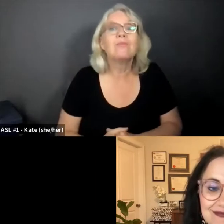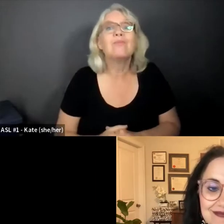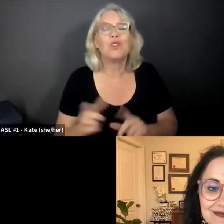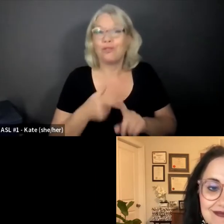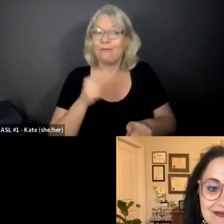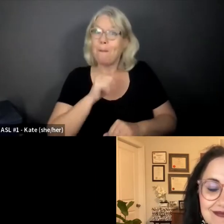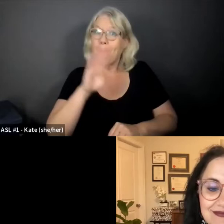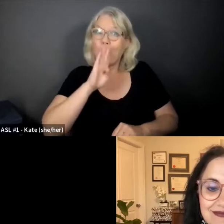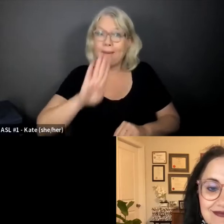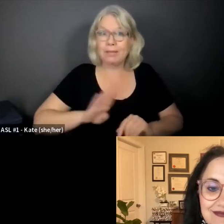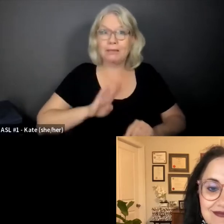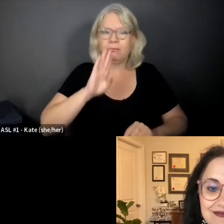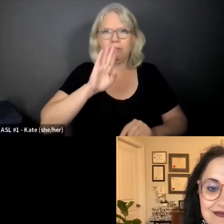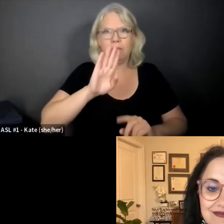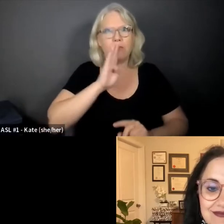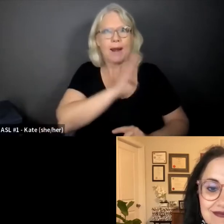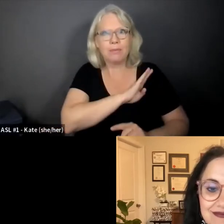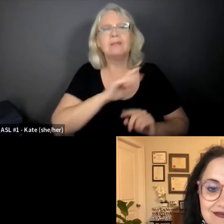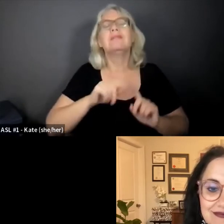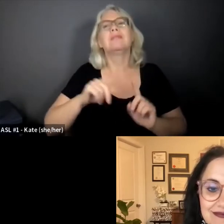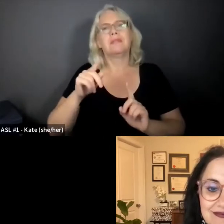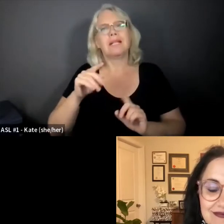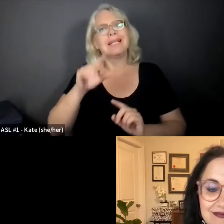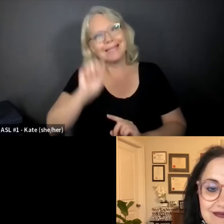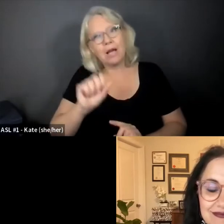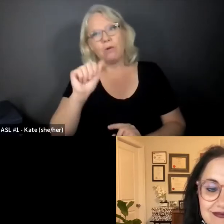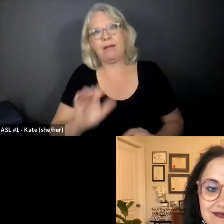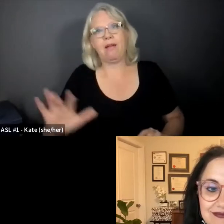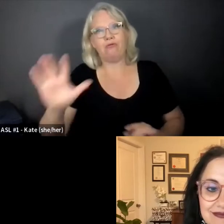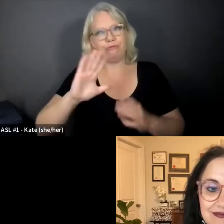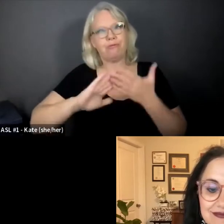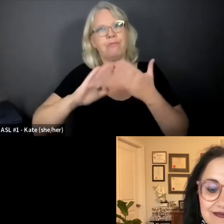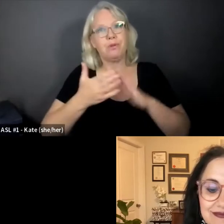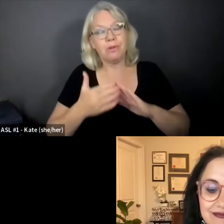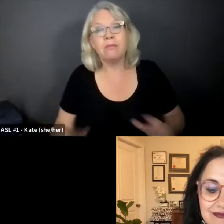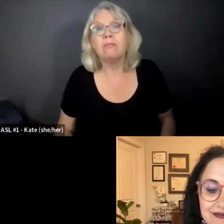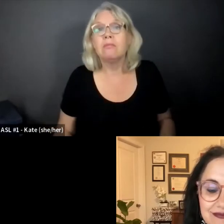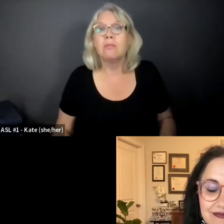HER CAREER IS DEDICATED TO WORKING IN THE AREAS OF QUALITY RIGHTS AND CONFLICT RESOLUTION.